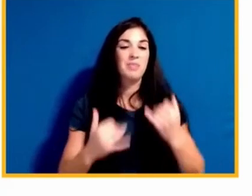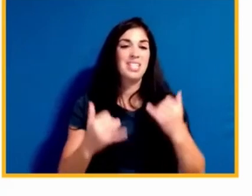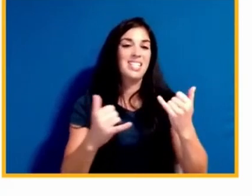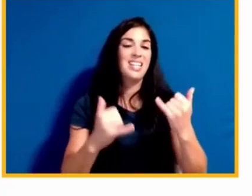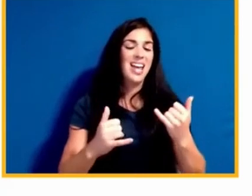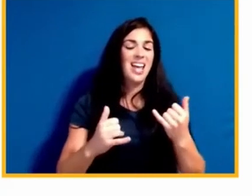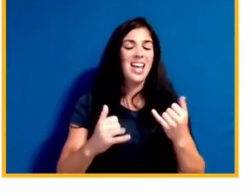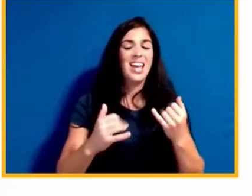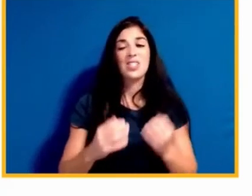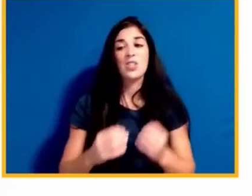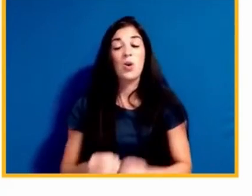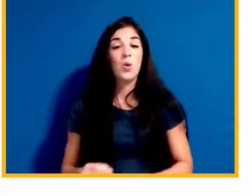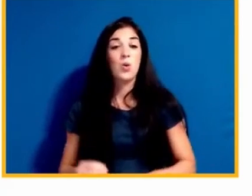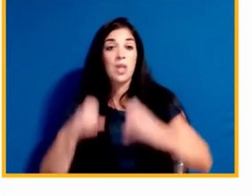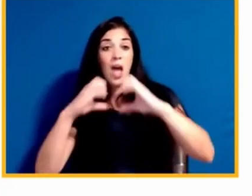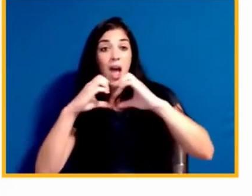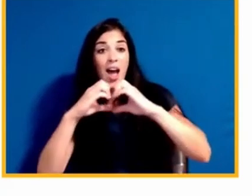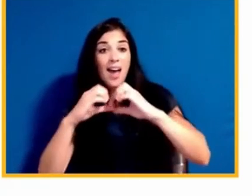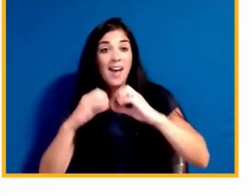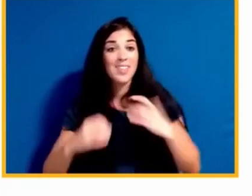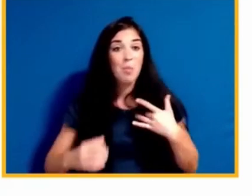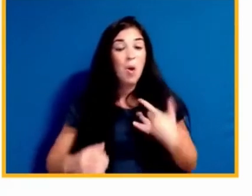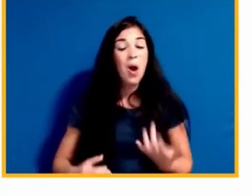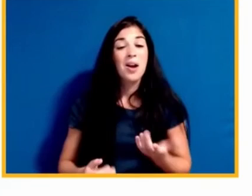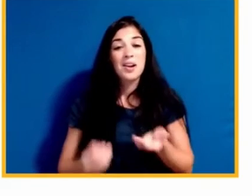hypes, all those cool emojis, whatever you cool kids do these days.